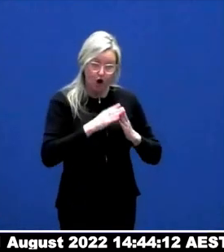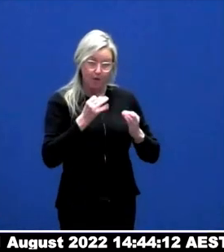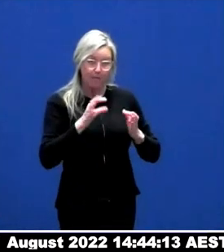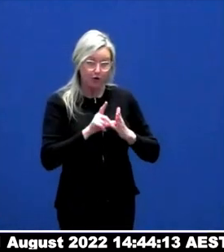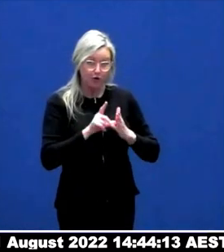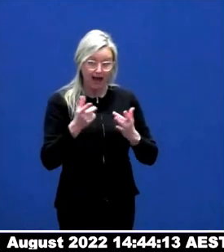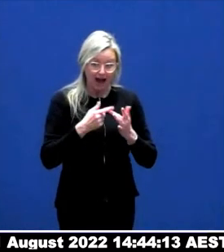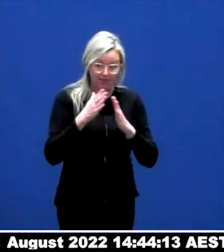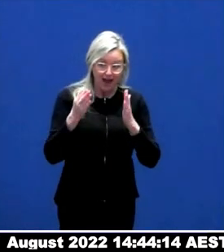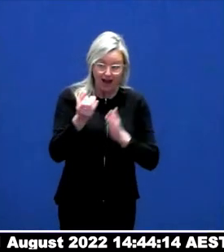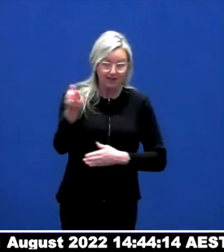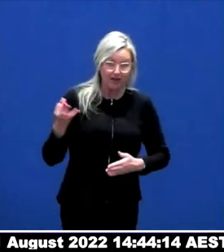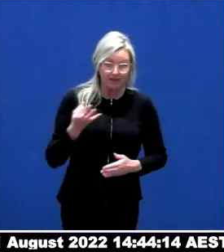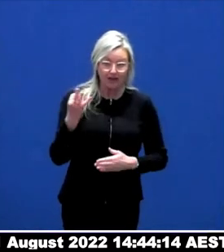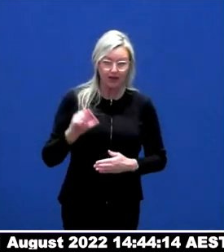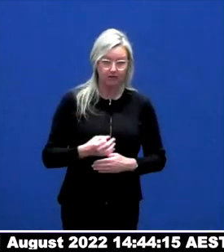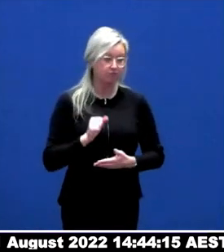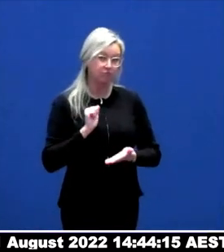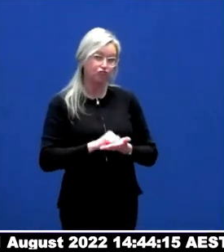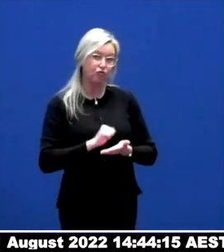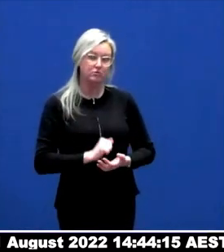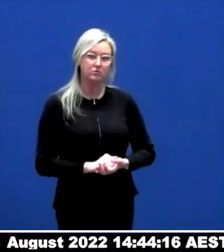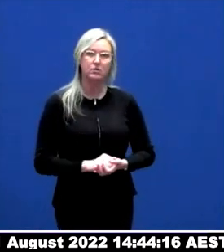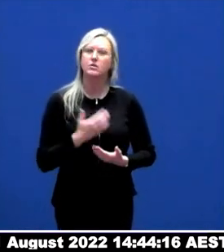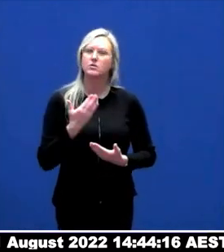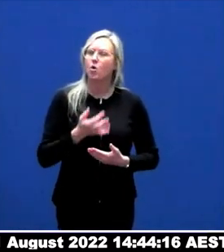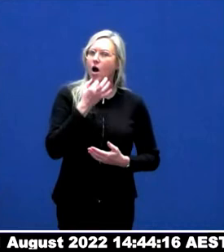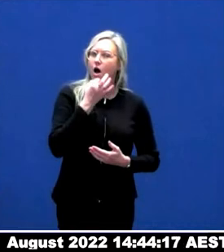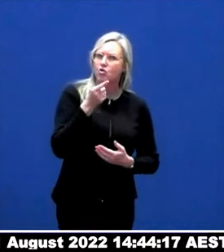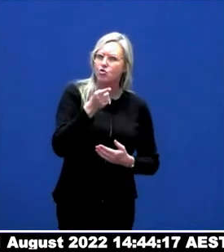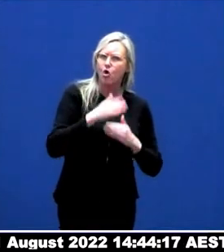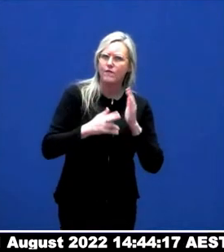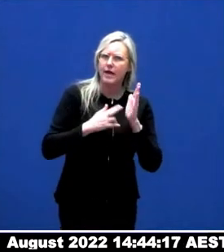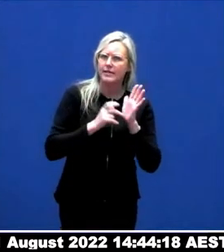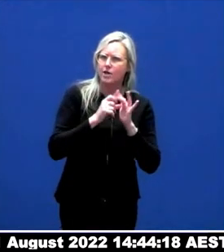That's correct. MS DOWSETT: Does the NDIA have a role in providing advice to